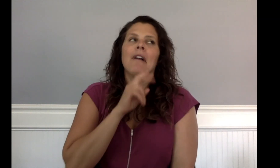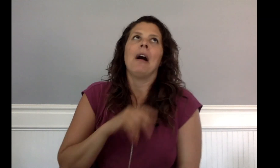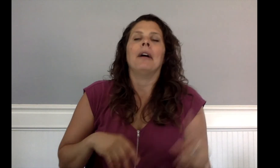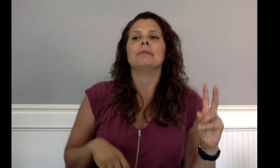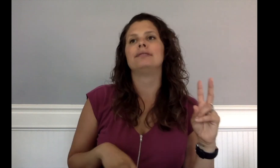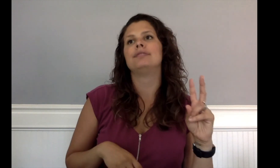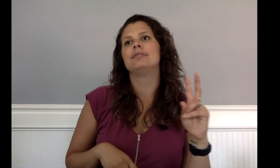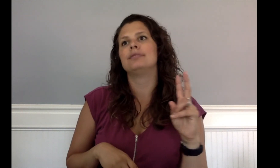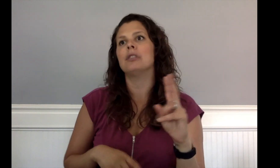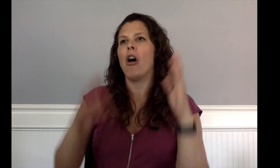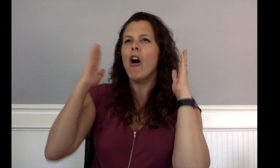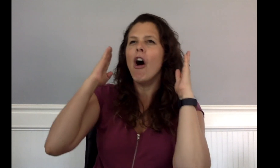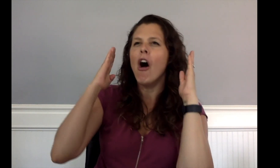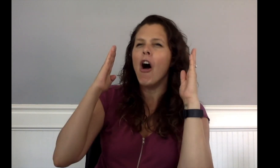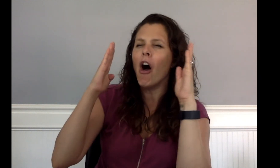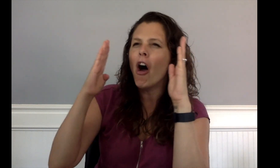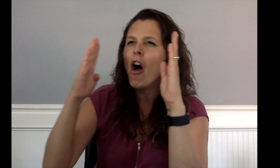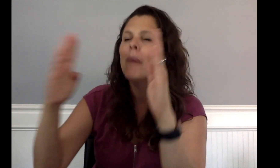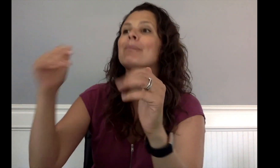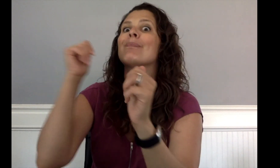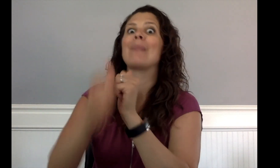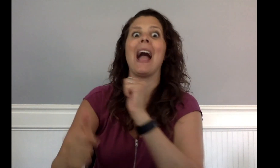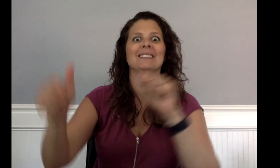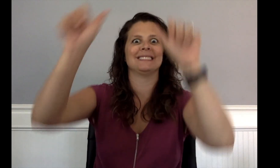Frog led Charlie down to the great hall and past the